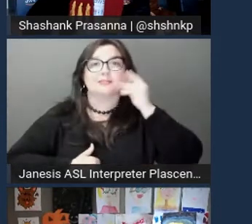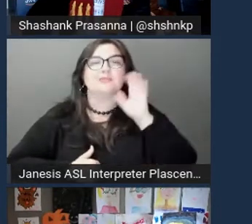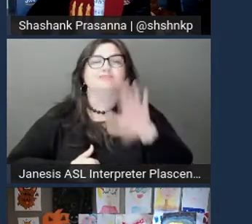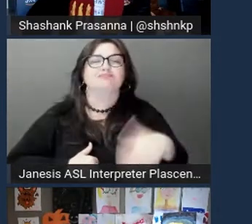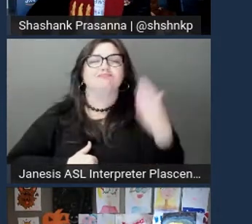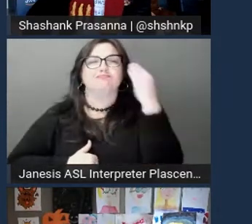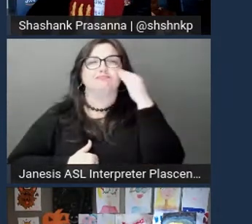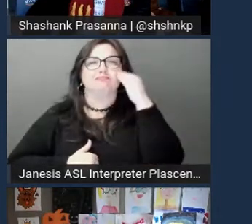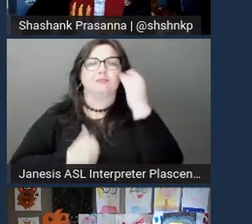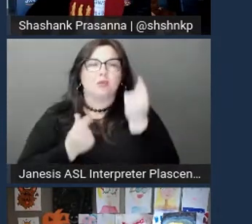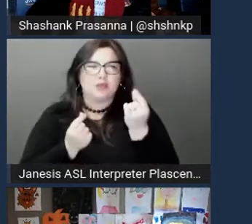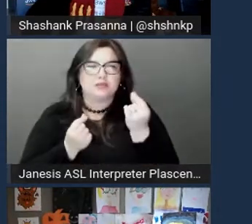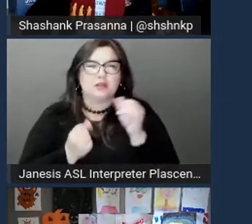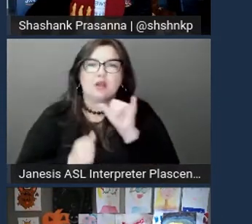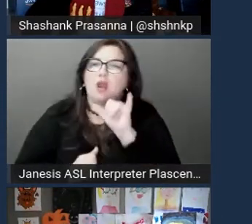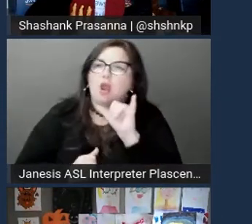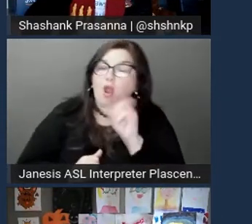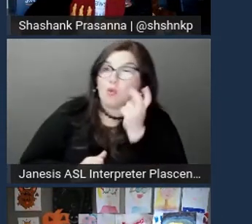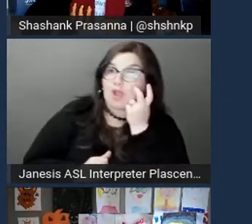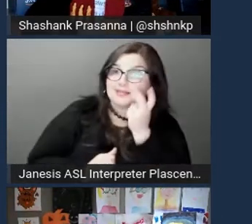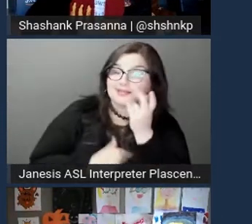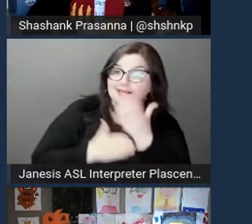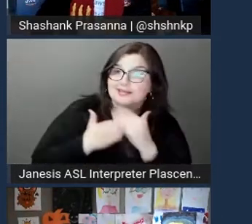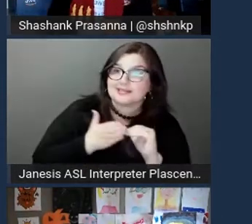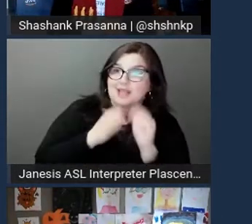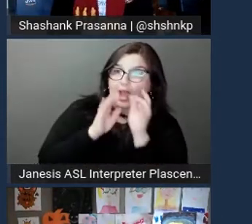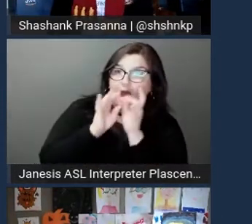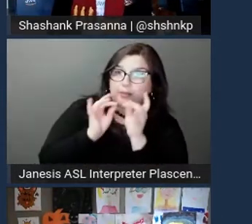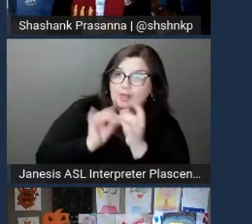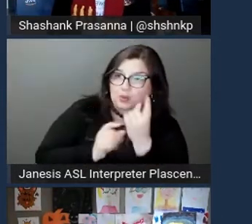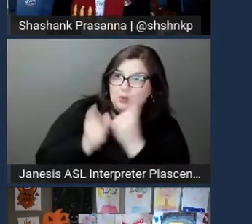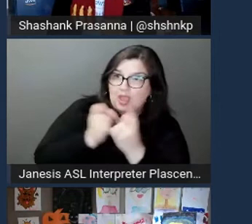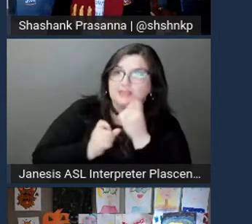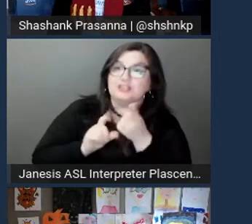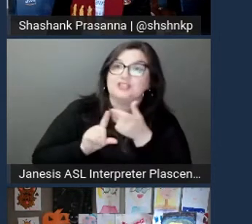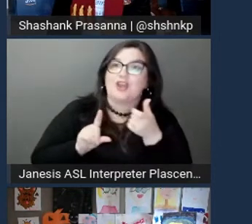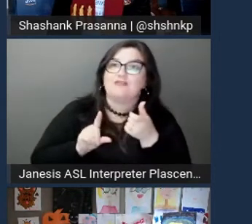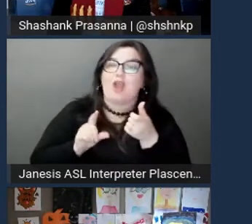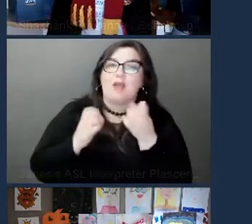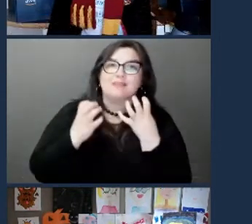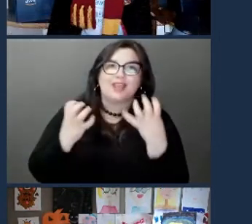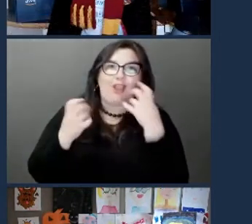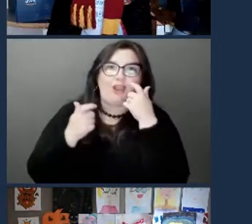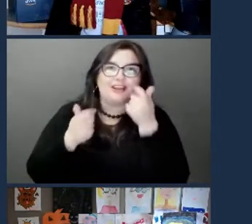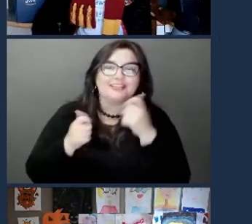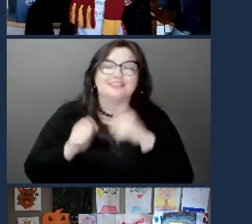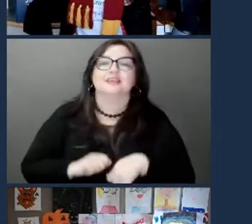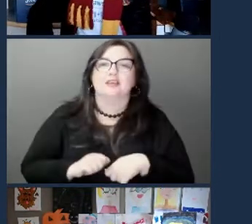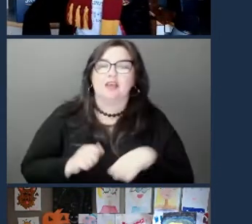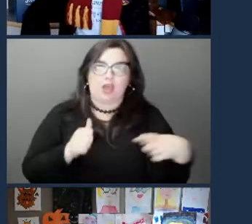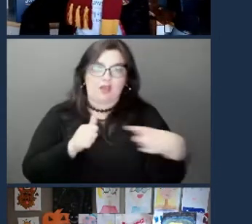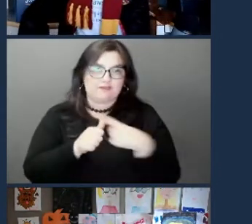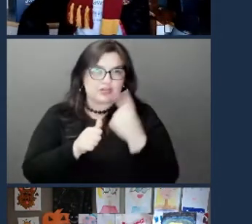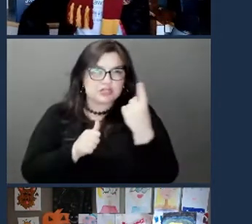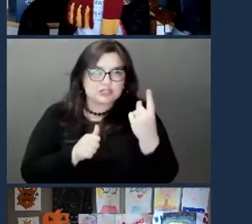Oleg, I've seen some questions from the audience here. I want to make sure that we address it. The one, the first one over here,